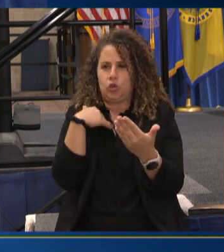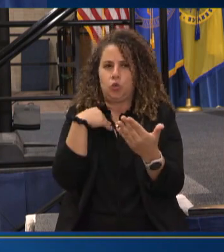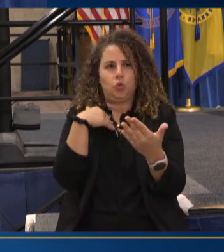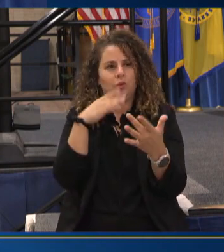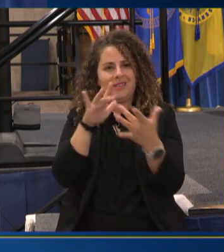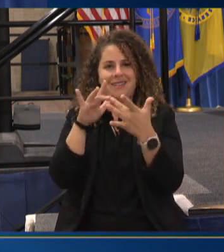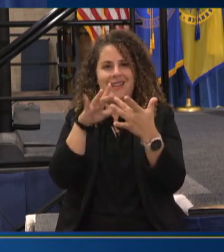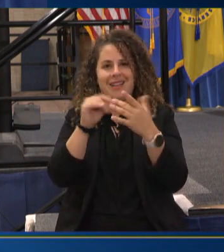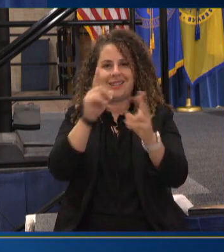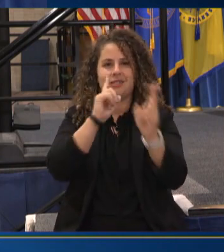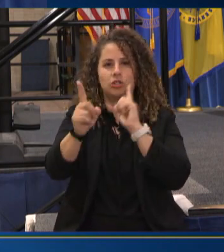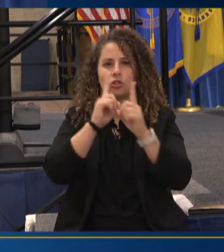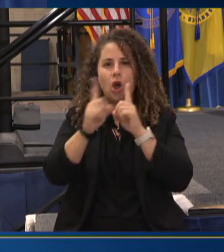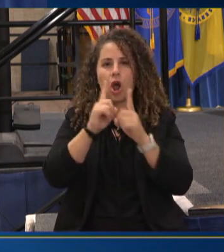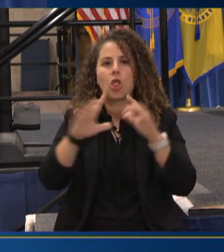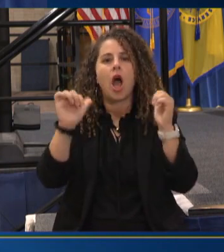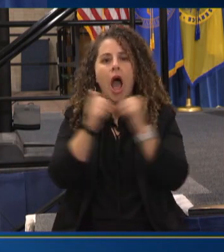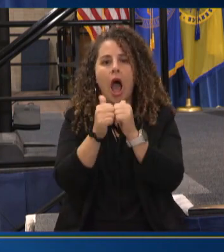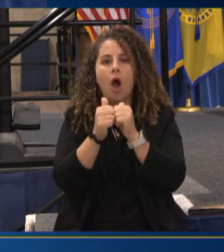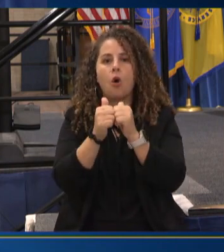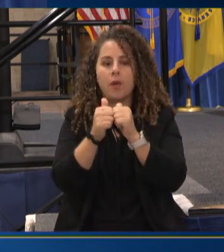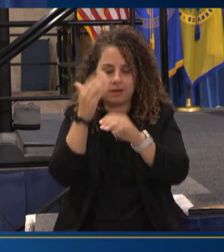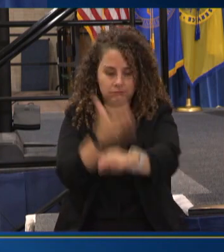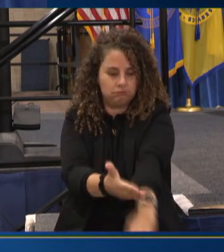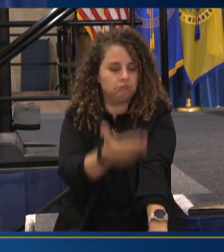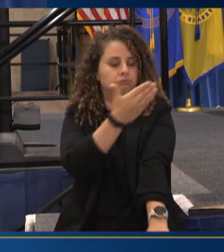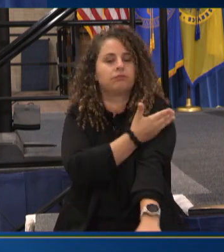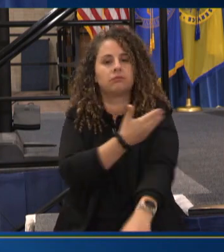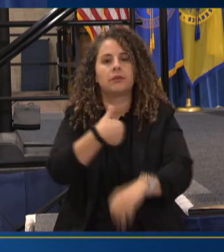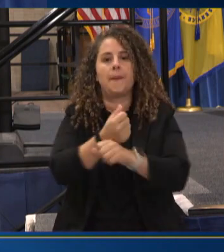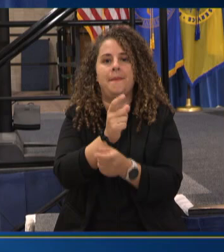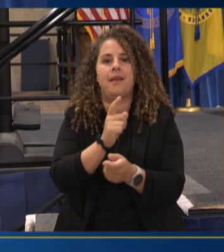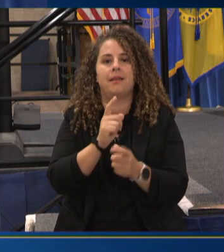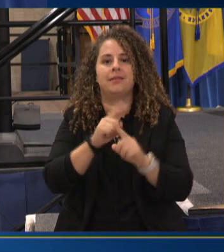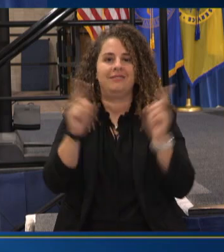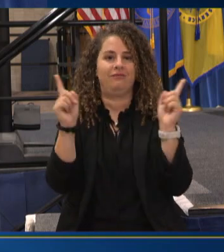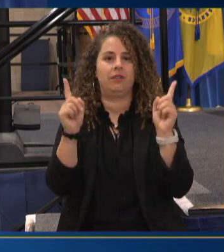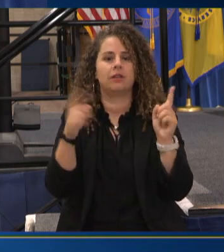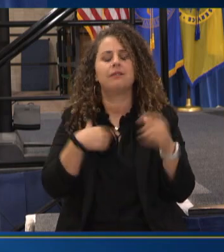about how we move forward and make a difference. I'm confident that this will be the first